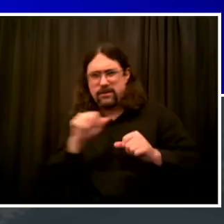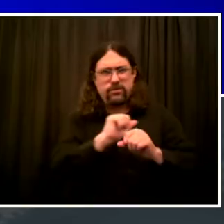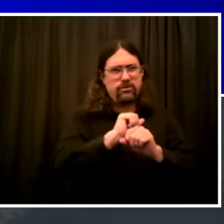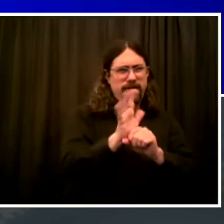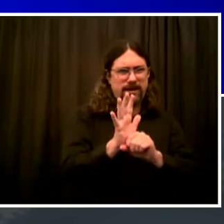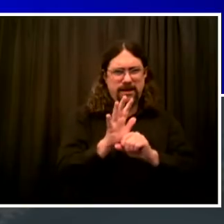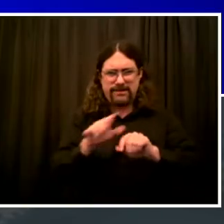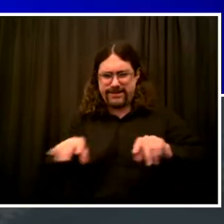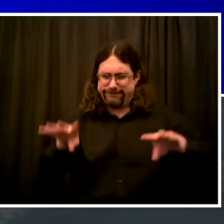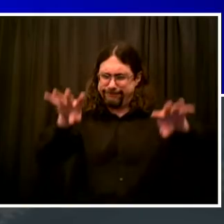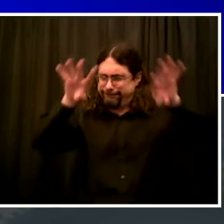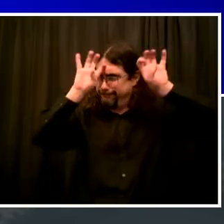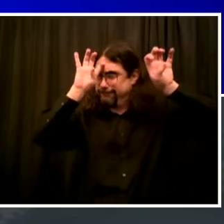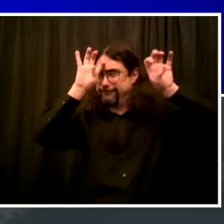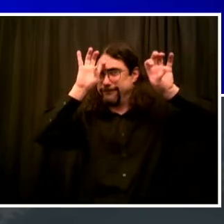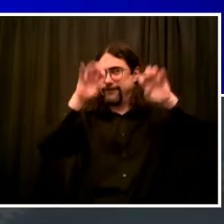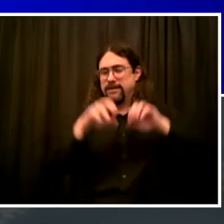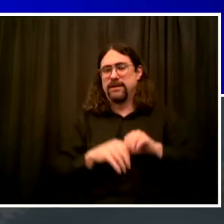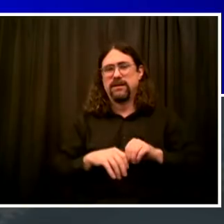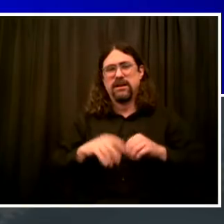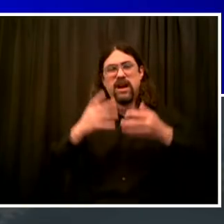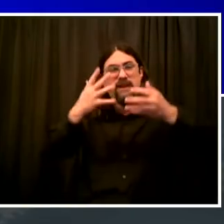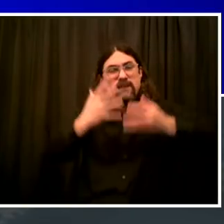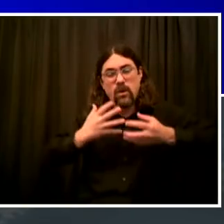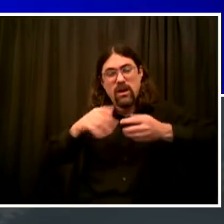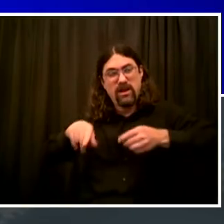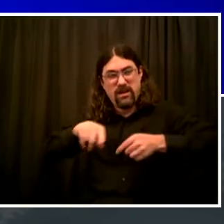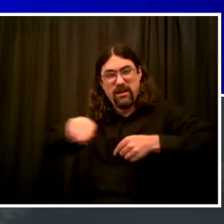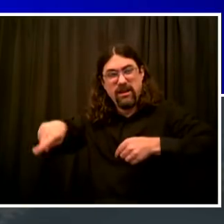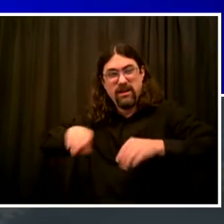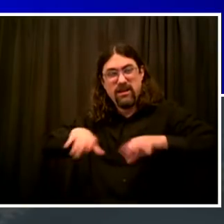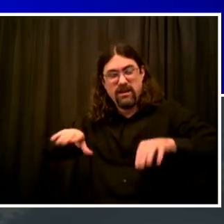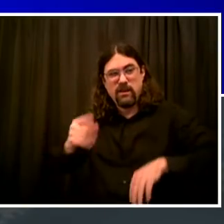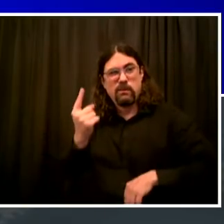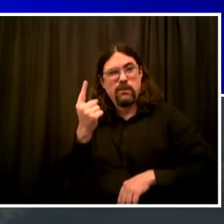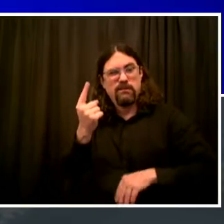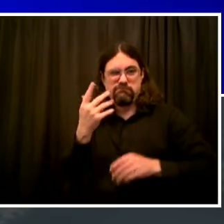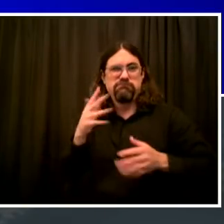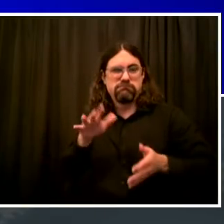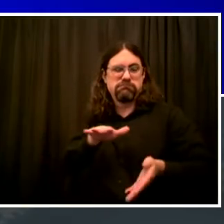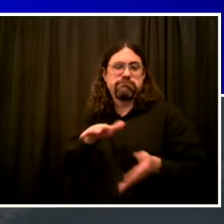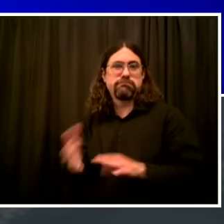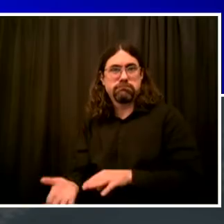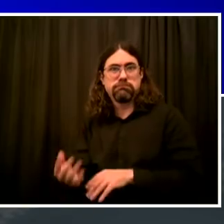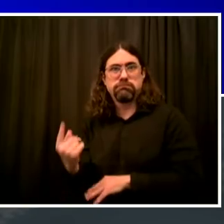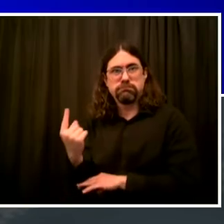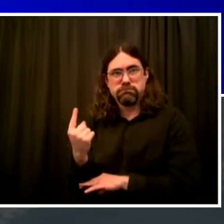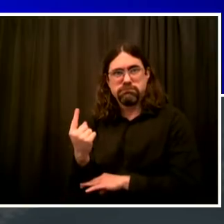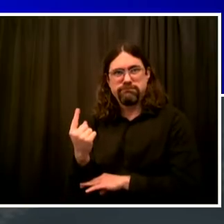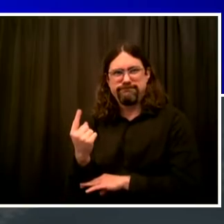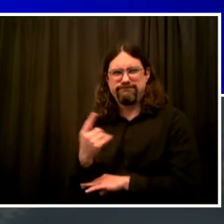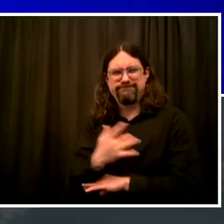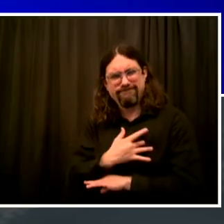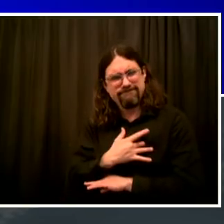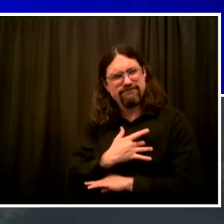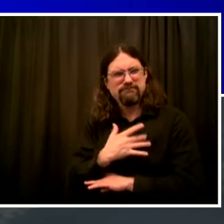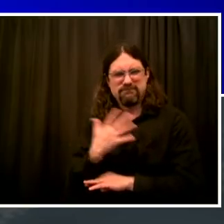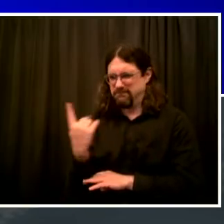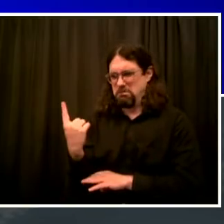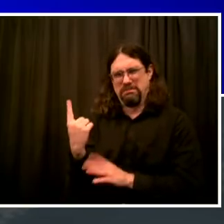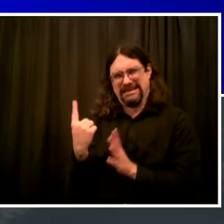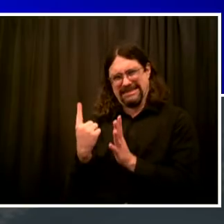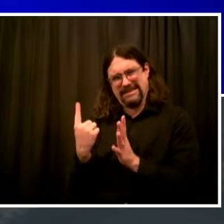ONE CHILD AND